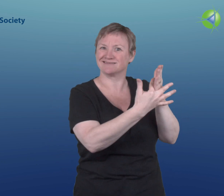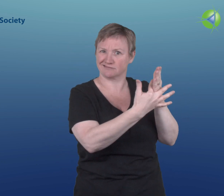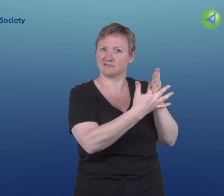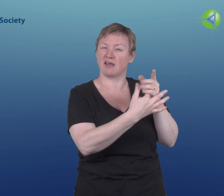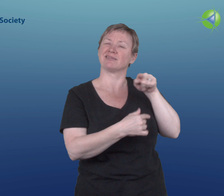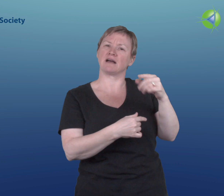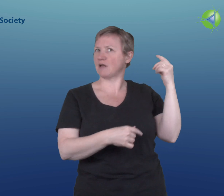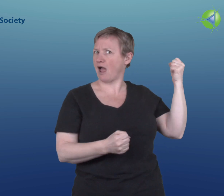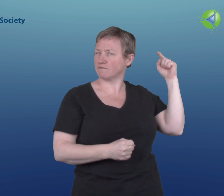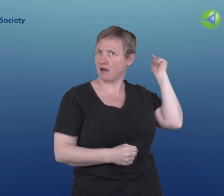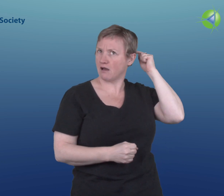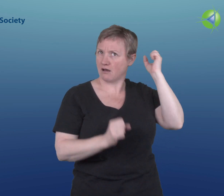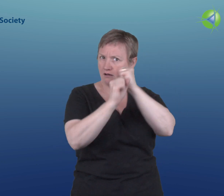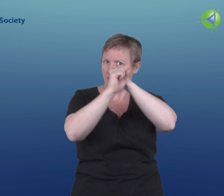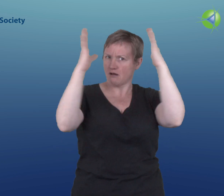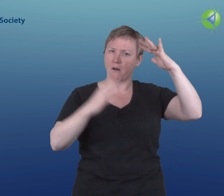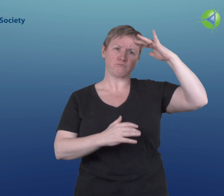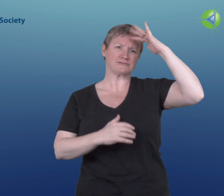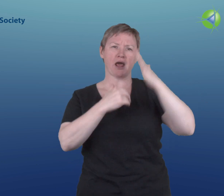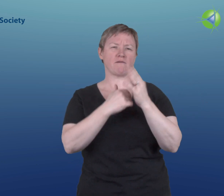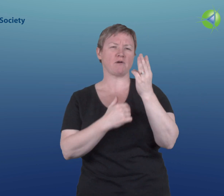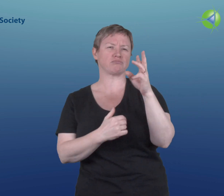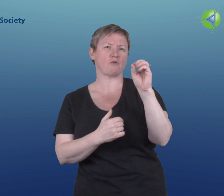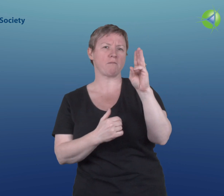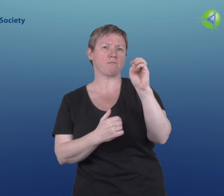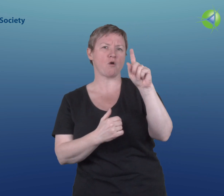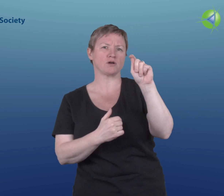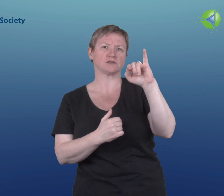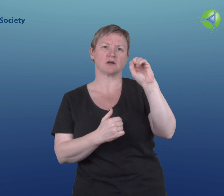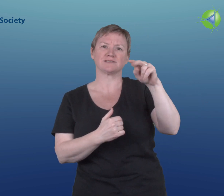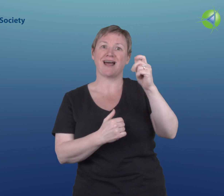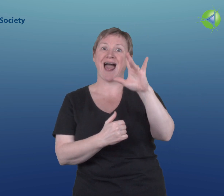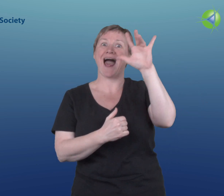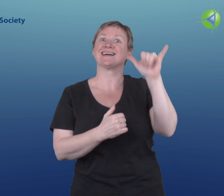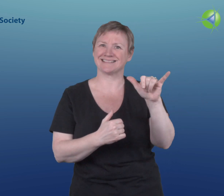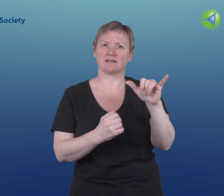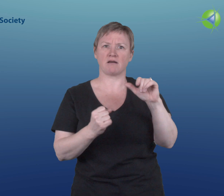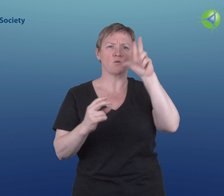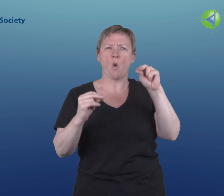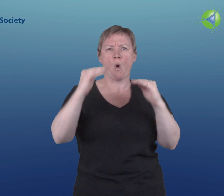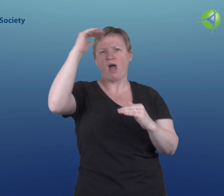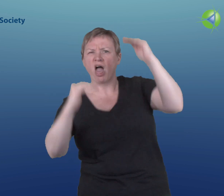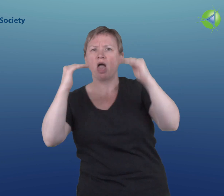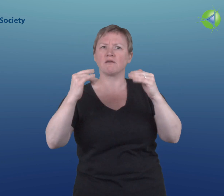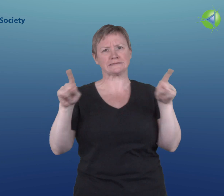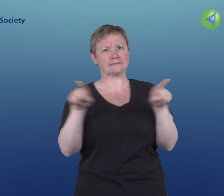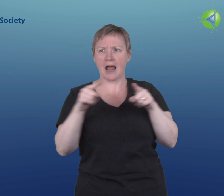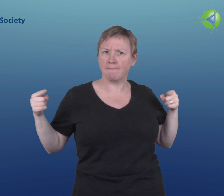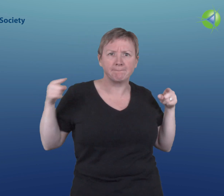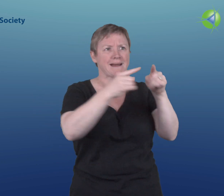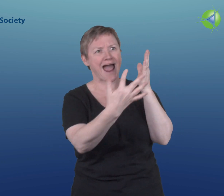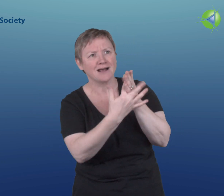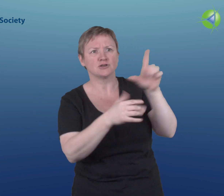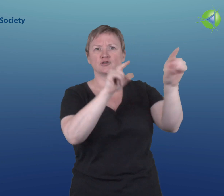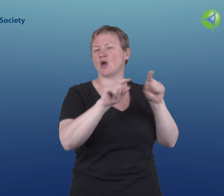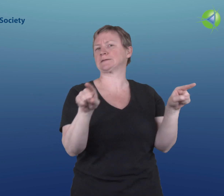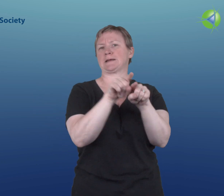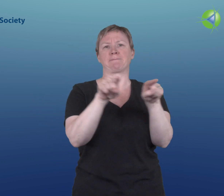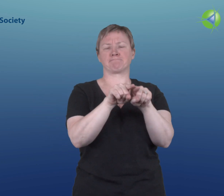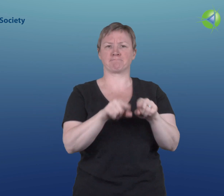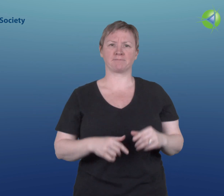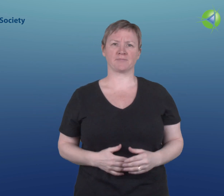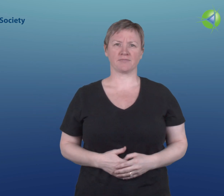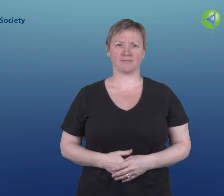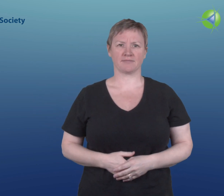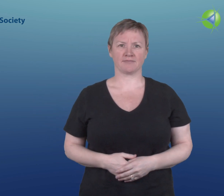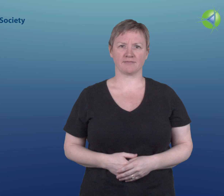while being mindful principle of proportionality